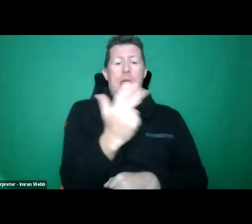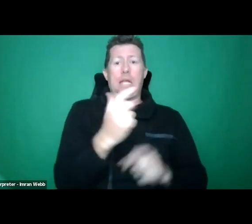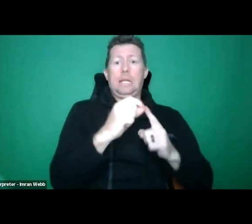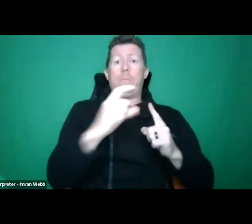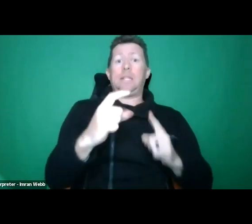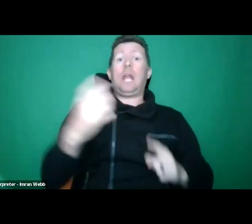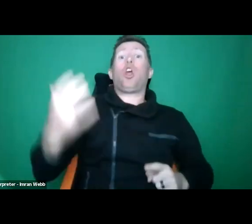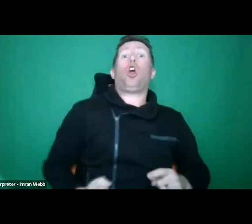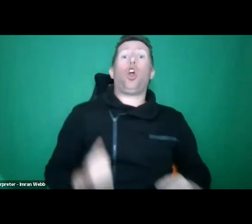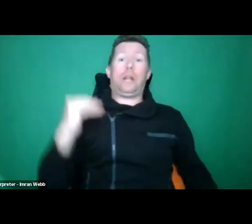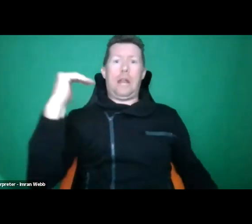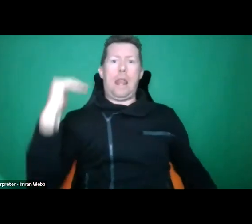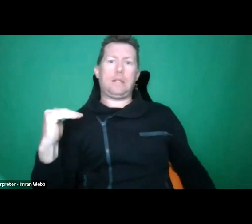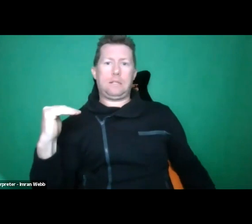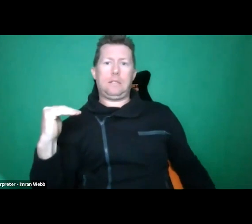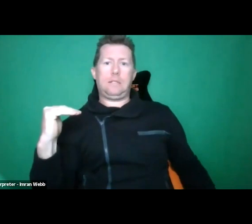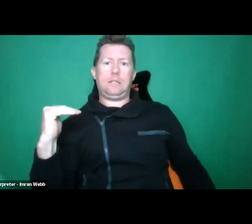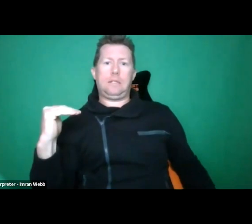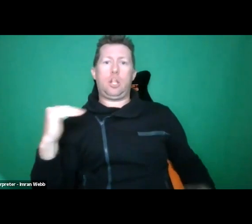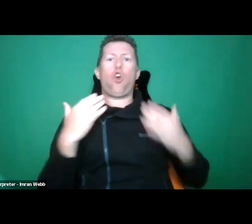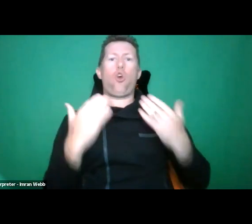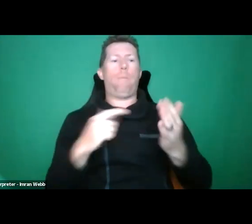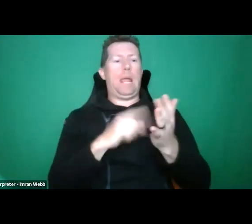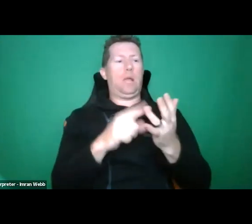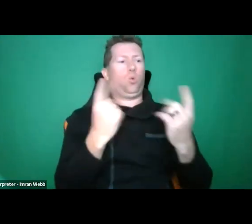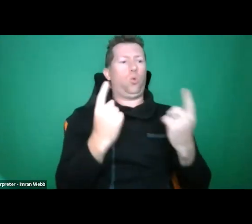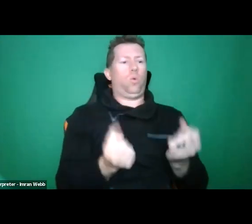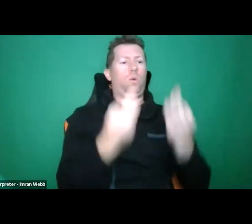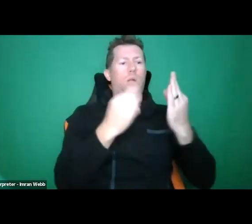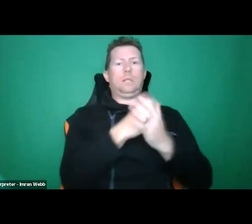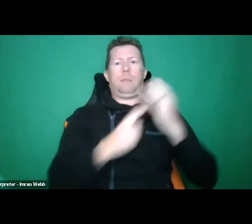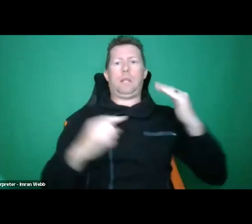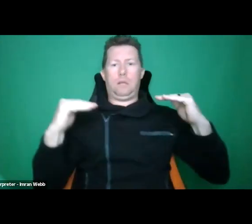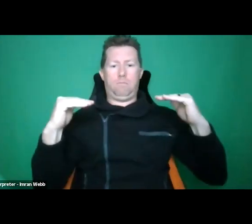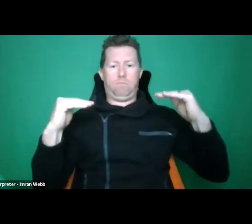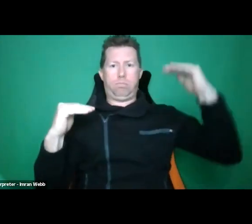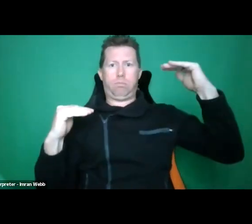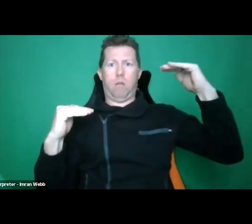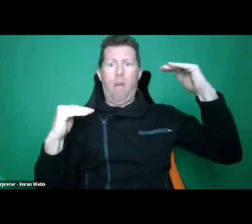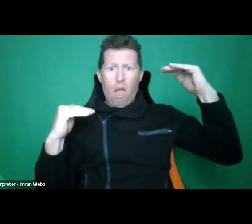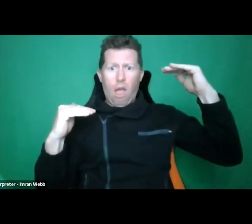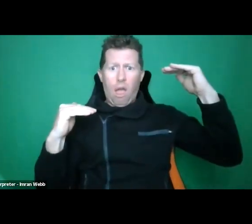than individuals without disability. This kind of information